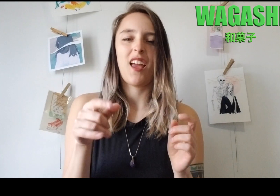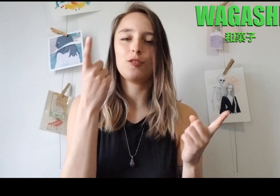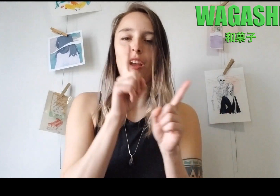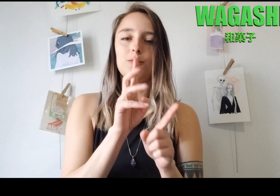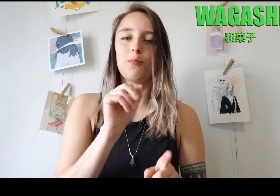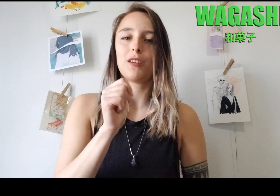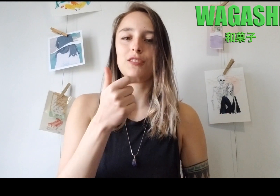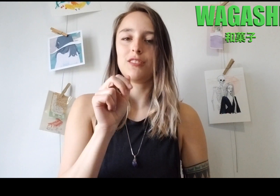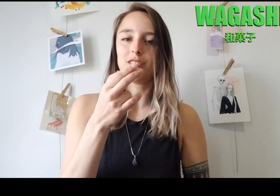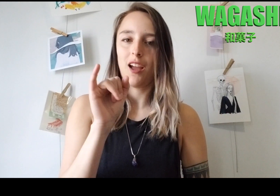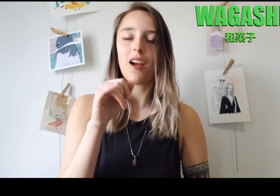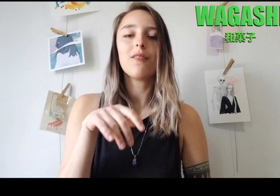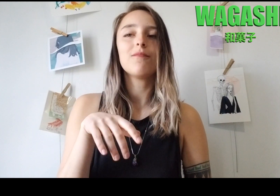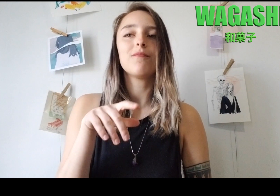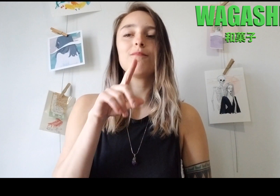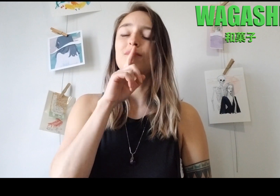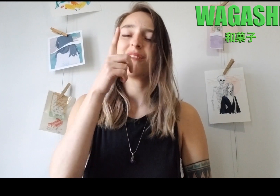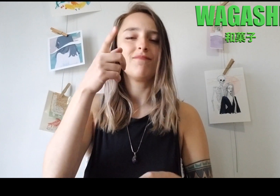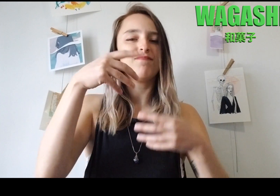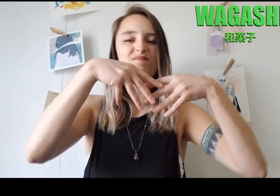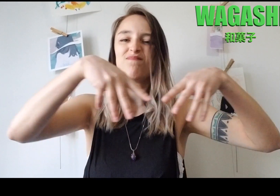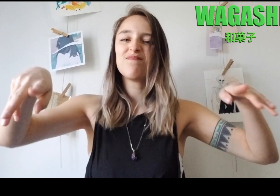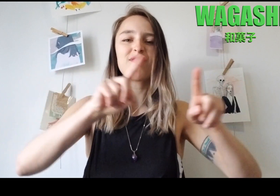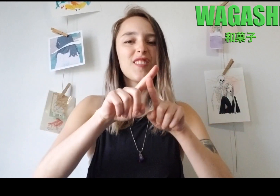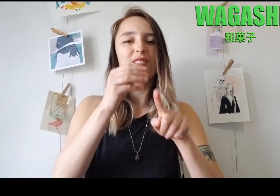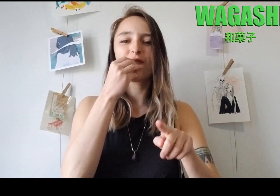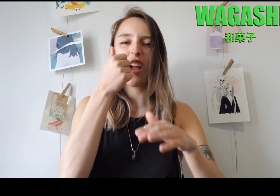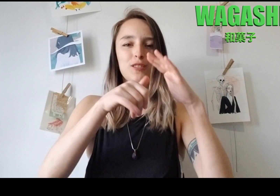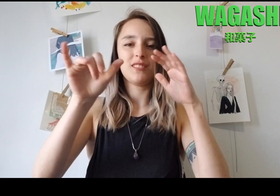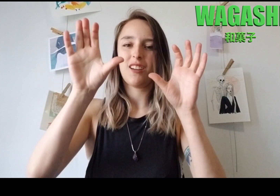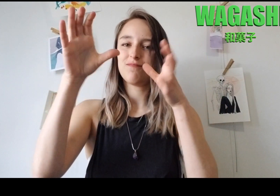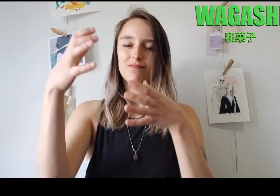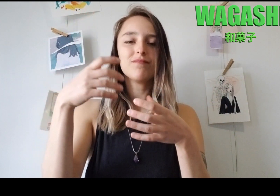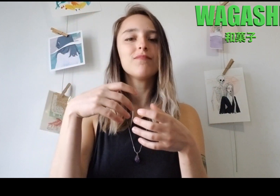Really, there are many different foods that are considered wagashi.